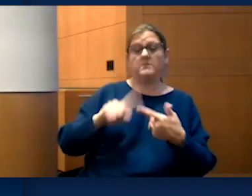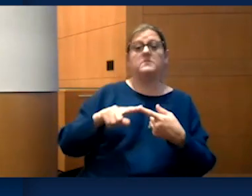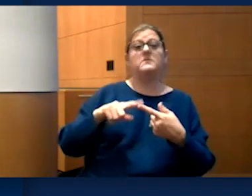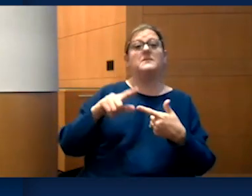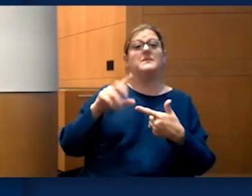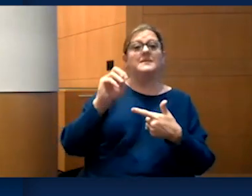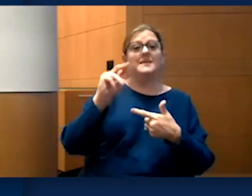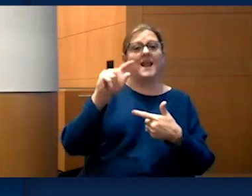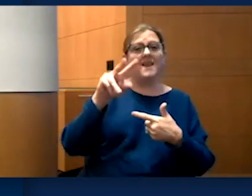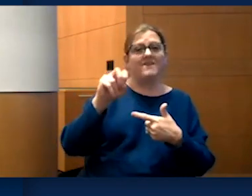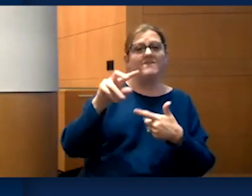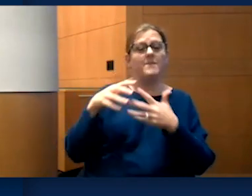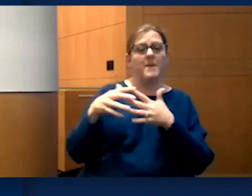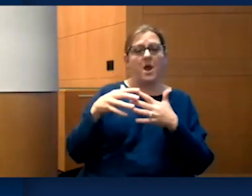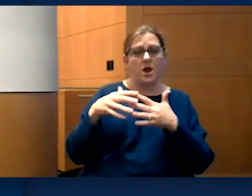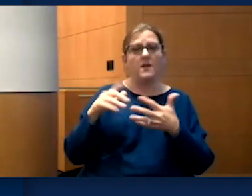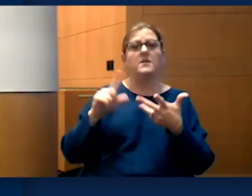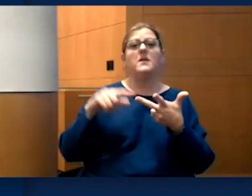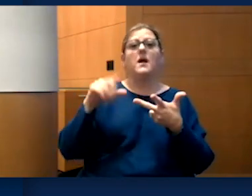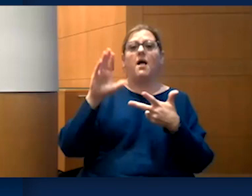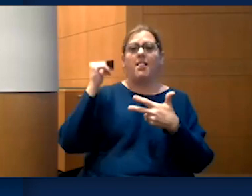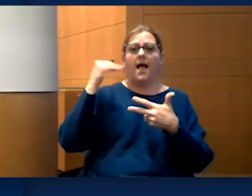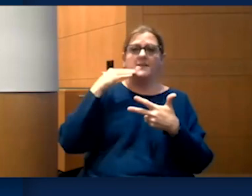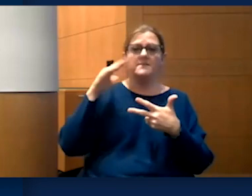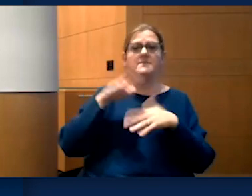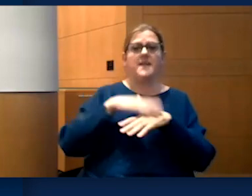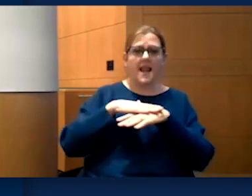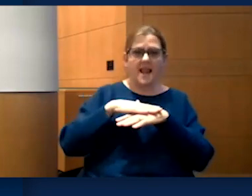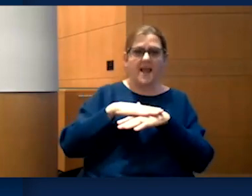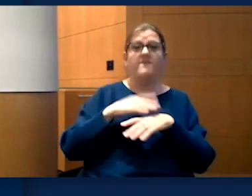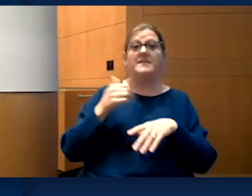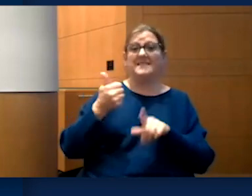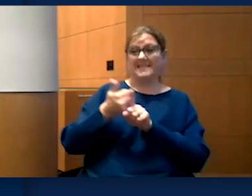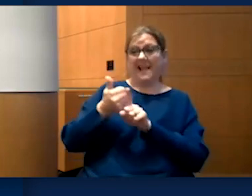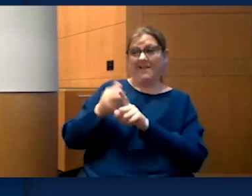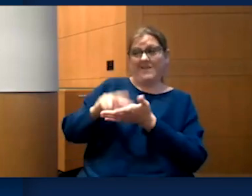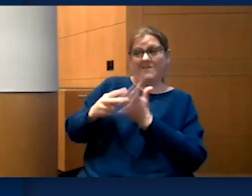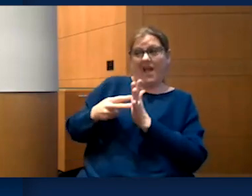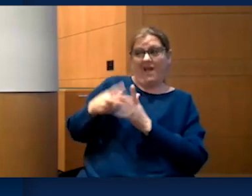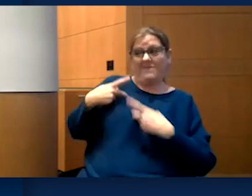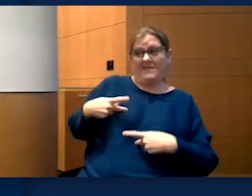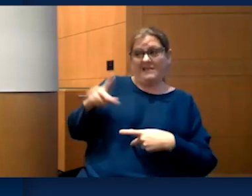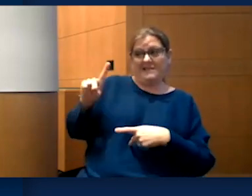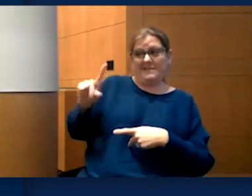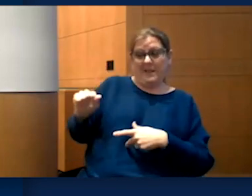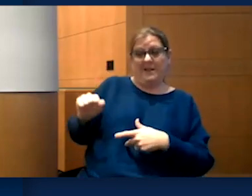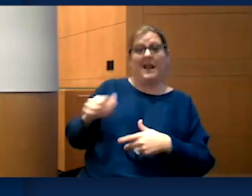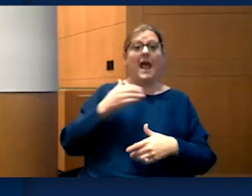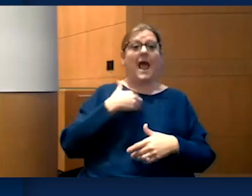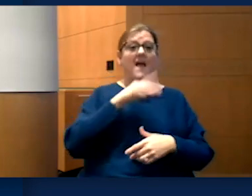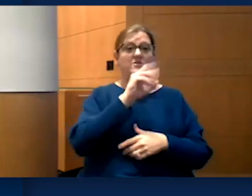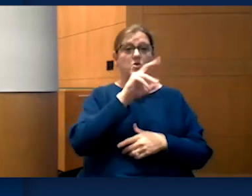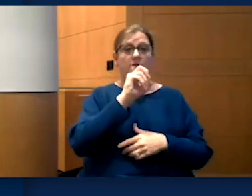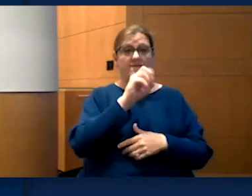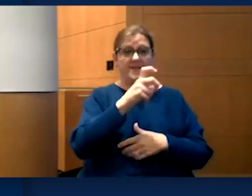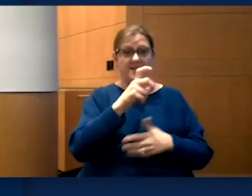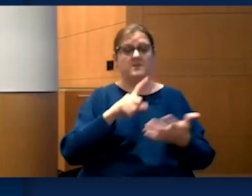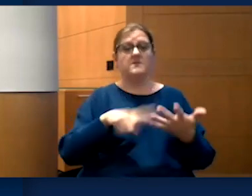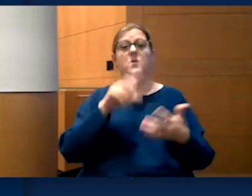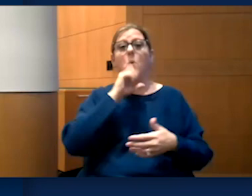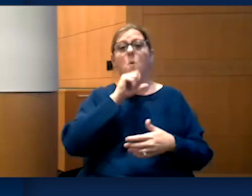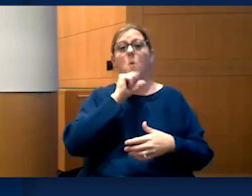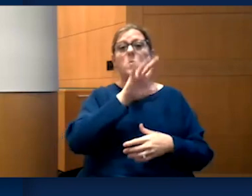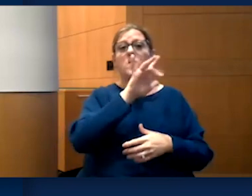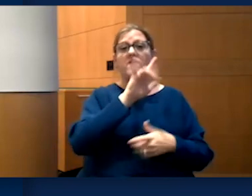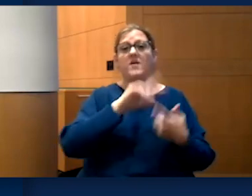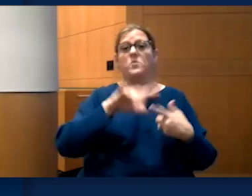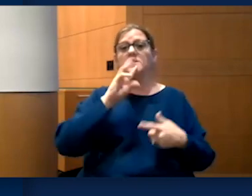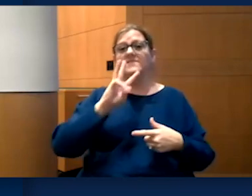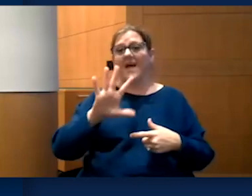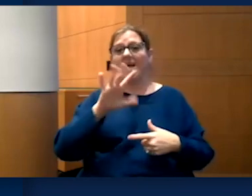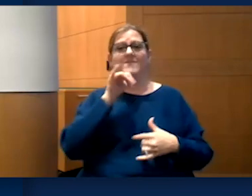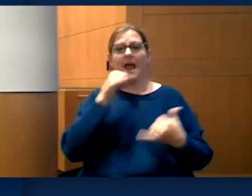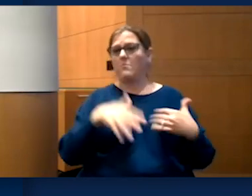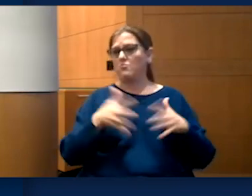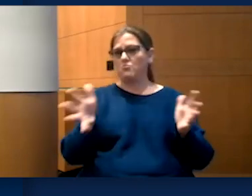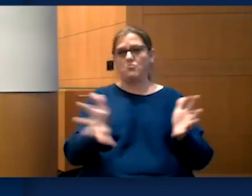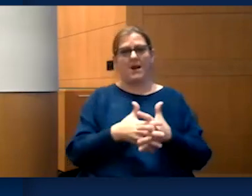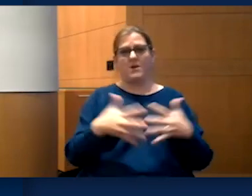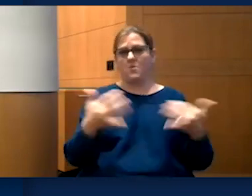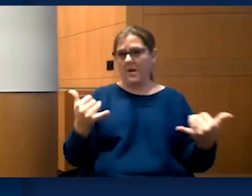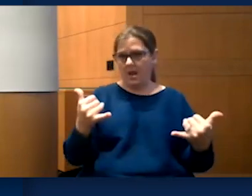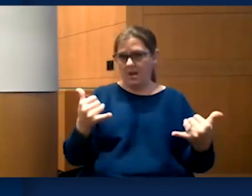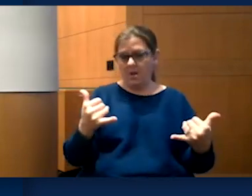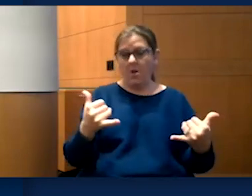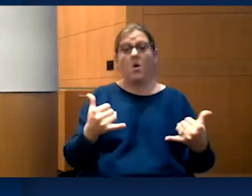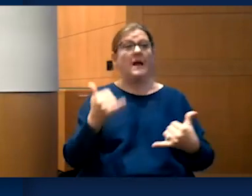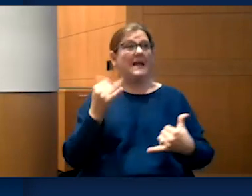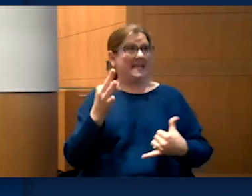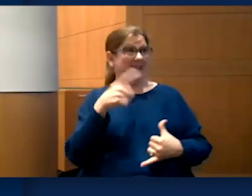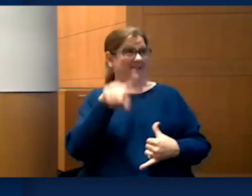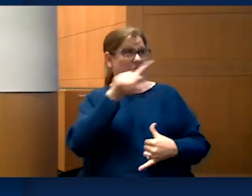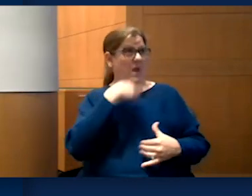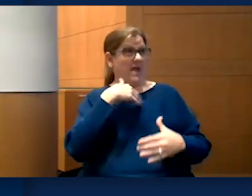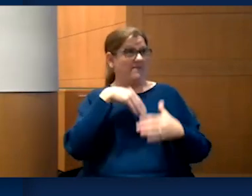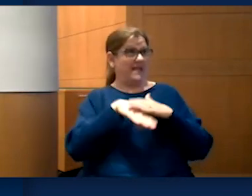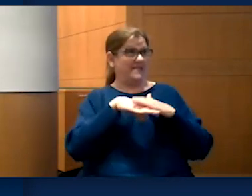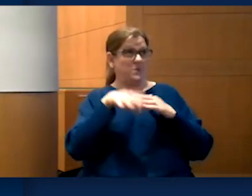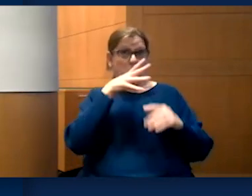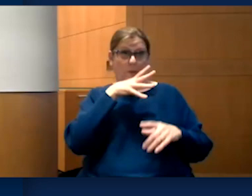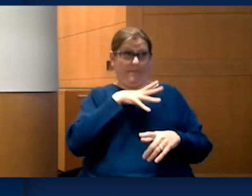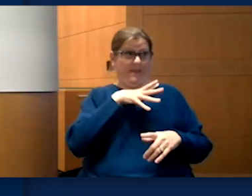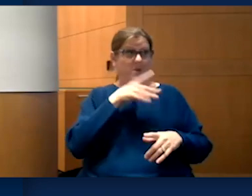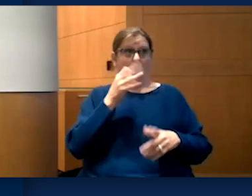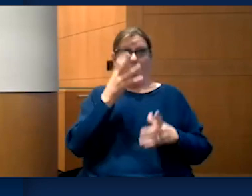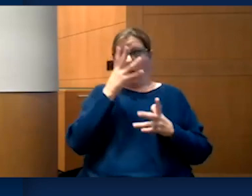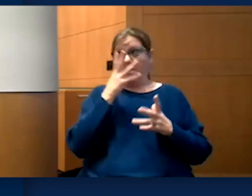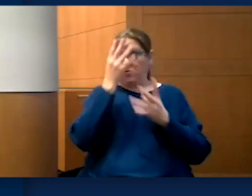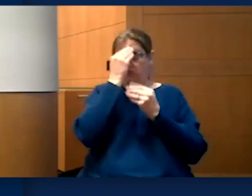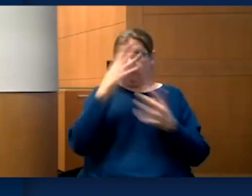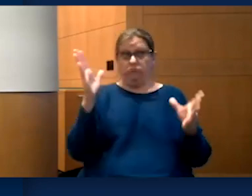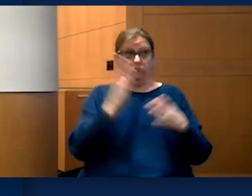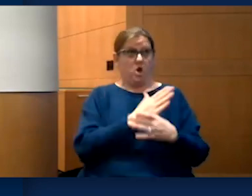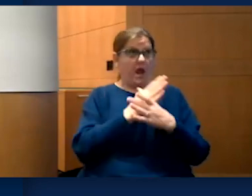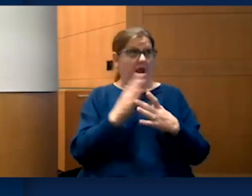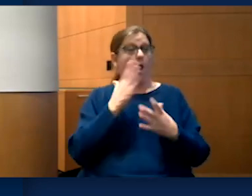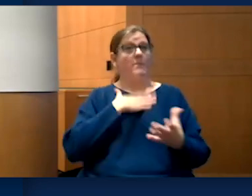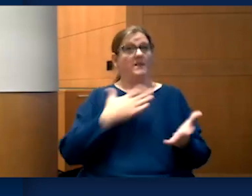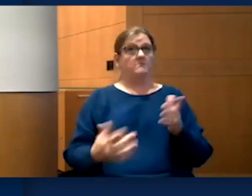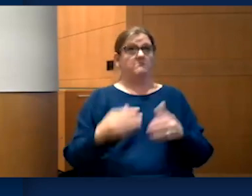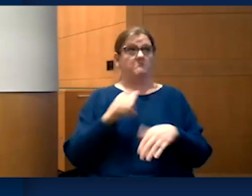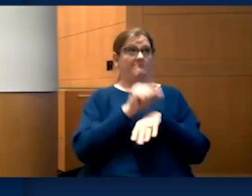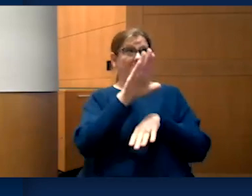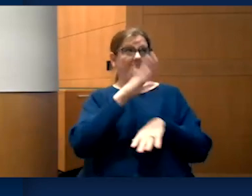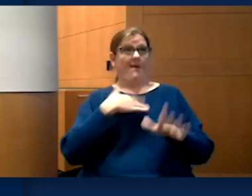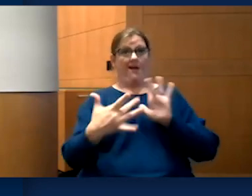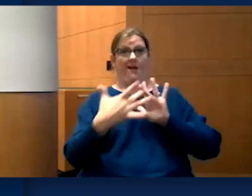The population we need, Black, Native-American, or Alaskan Native women, with a self-defined physical disability. They have a cervix. They're 25-65 years old. And they're not currently pregnant. And if you have access to women or want to make women know about that, please have them reach out to me either at my personal e-mail or our lab's e-mail address.